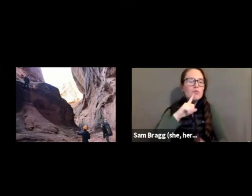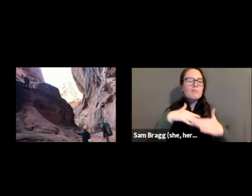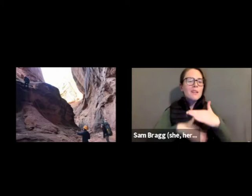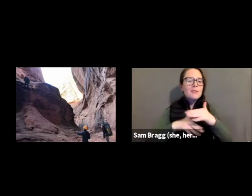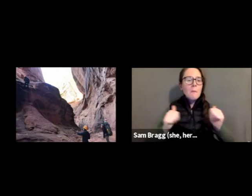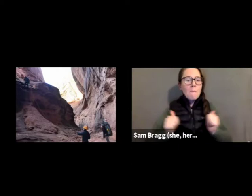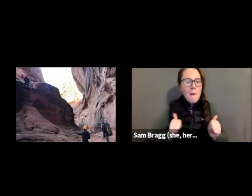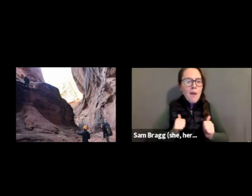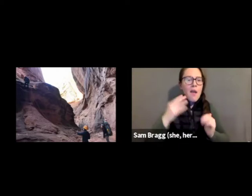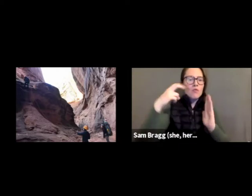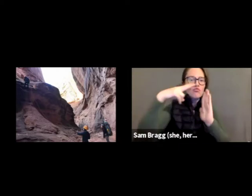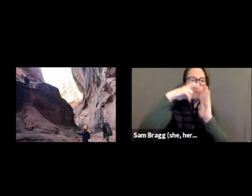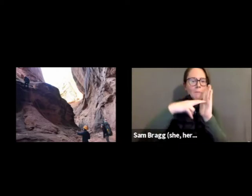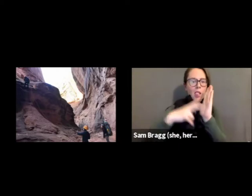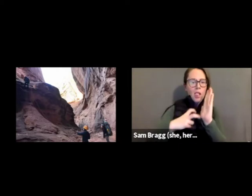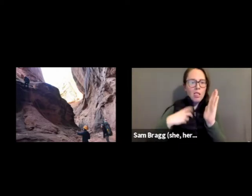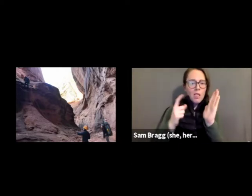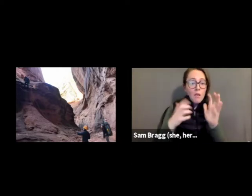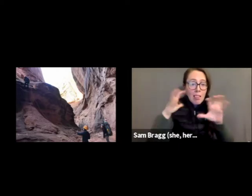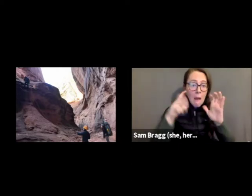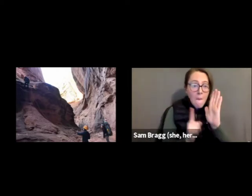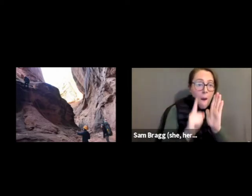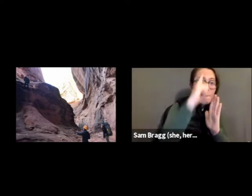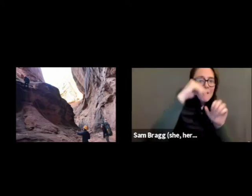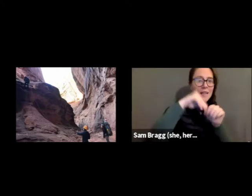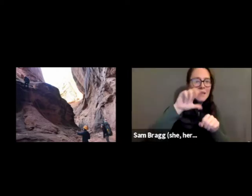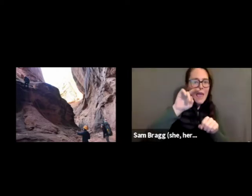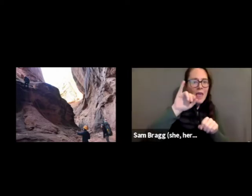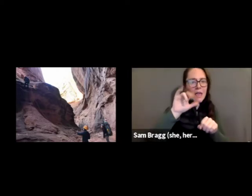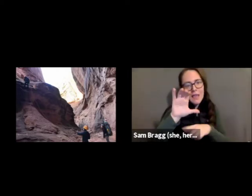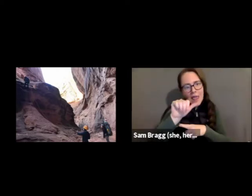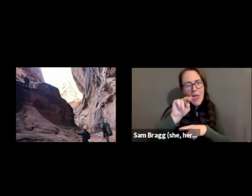The second expedition was canyoneering and basically we backpacked and then we